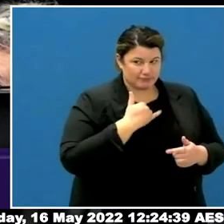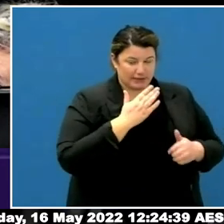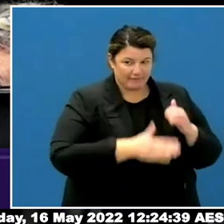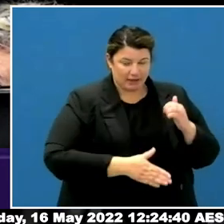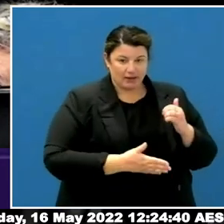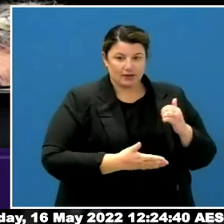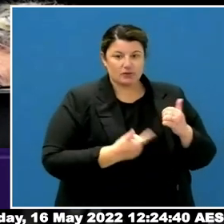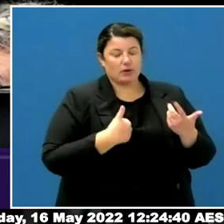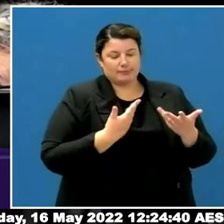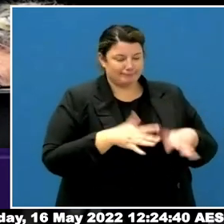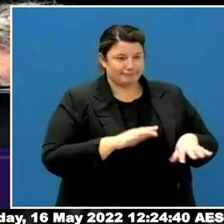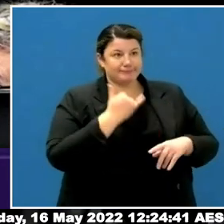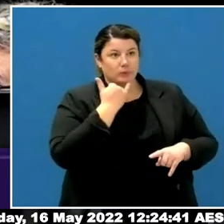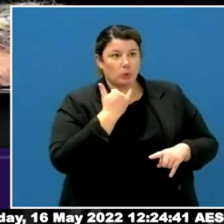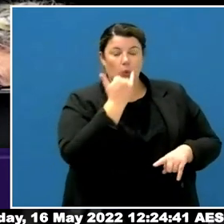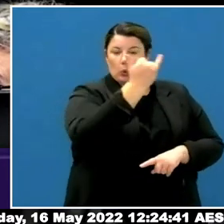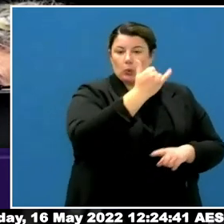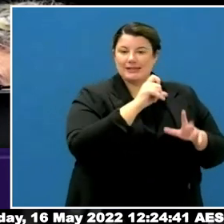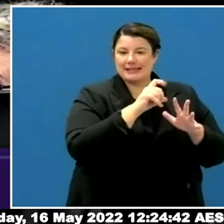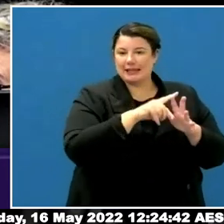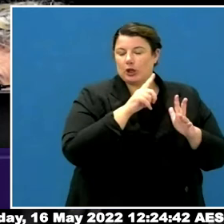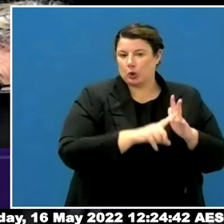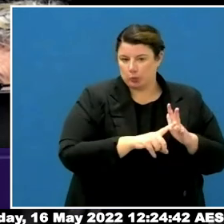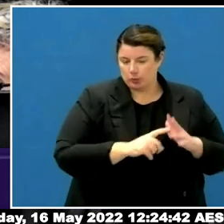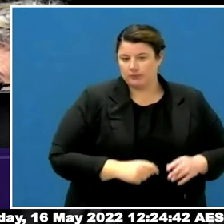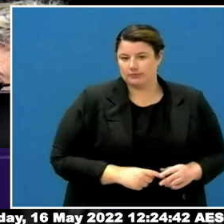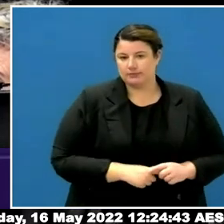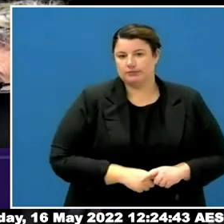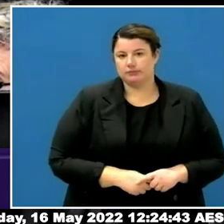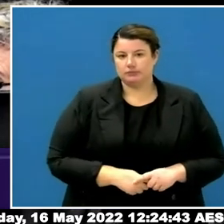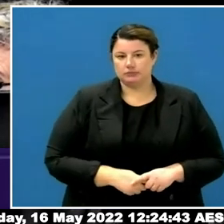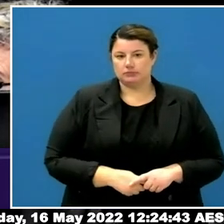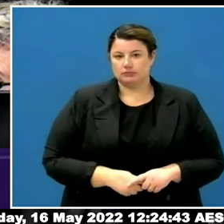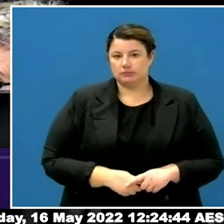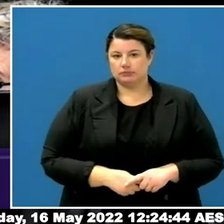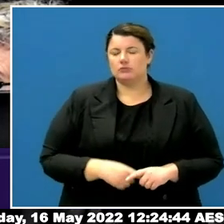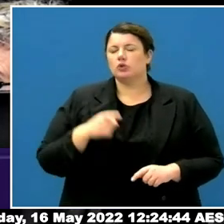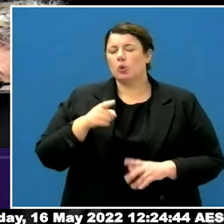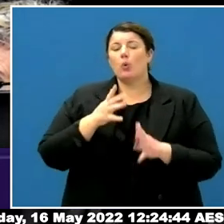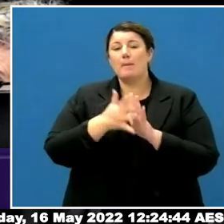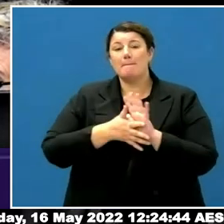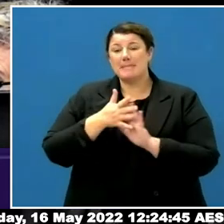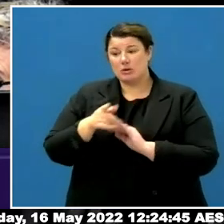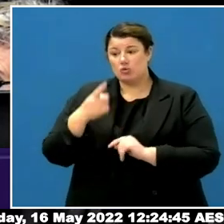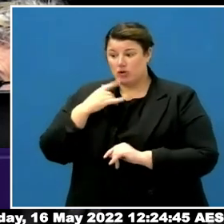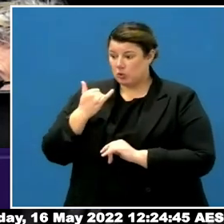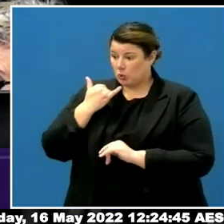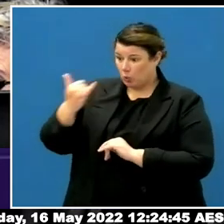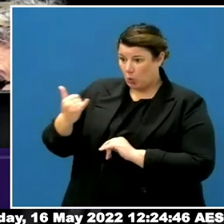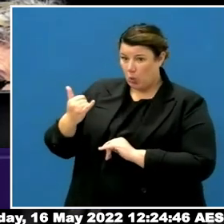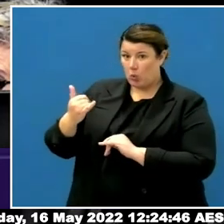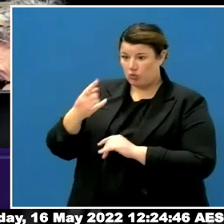Alright. And in that, you were trying to get in touch? Yes. MR FOGARTY: To talk about changes in light of - is that right?